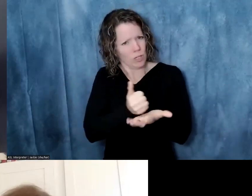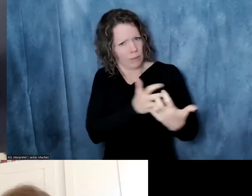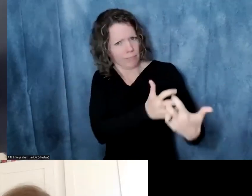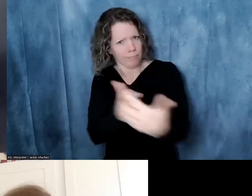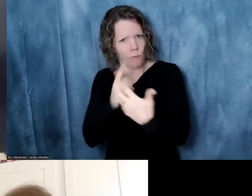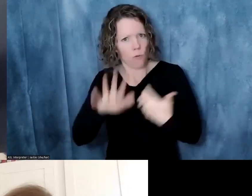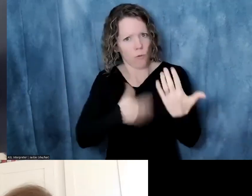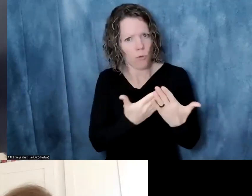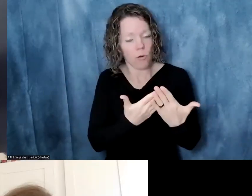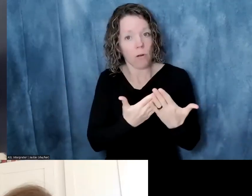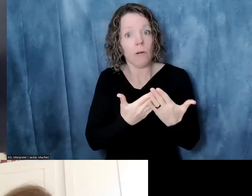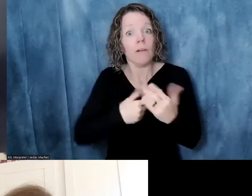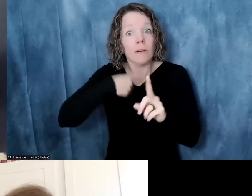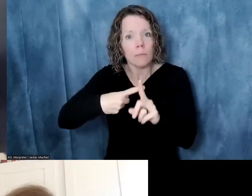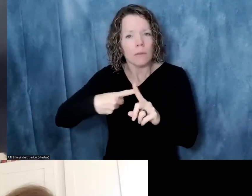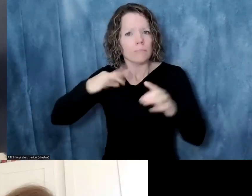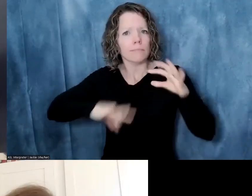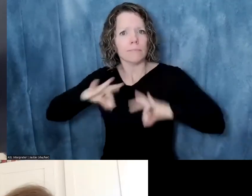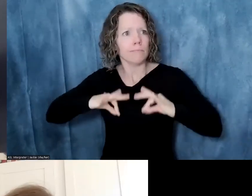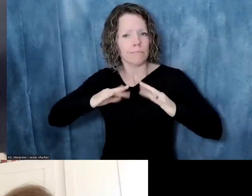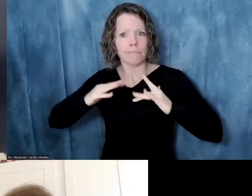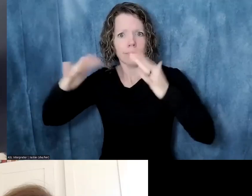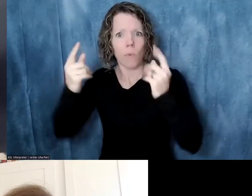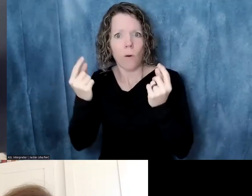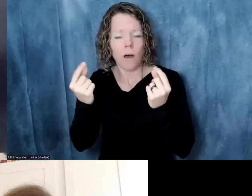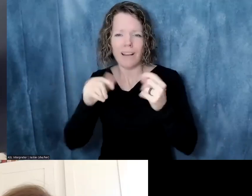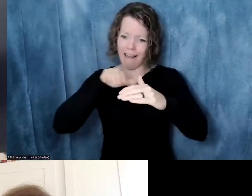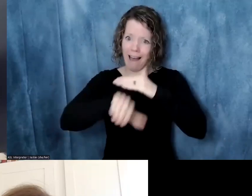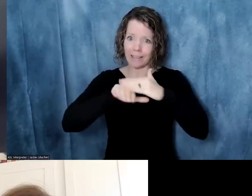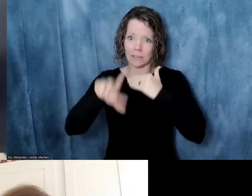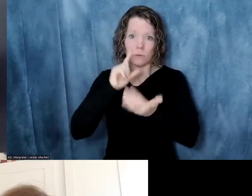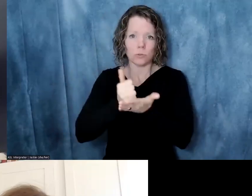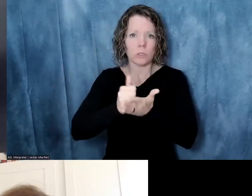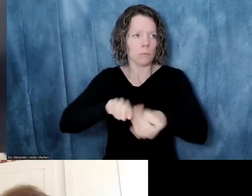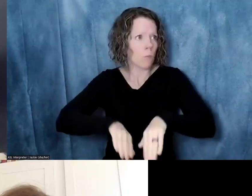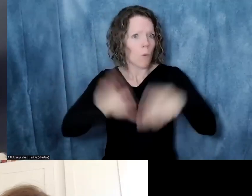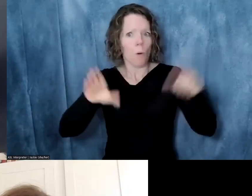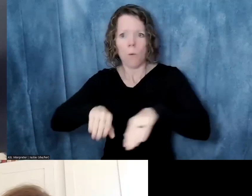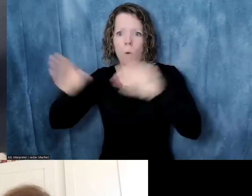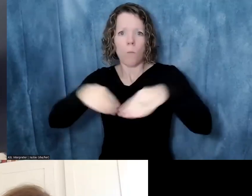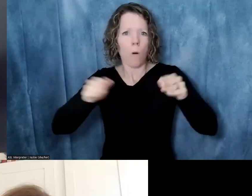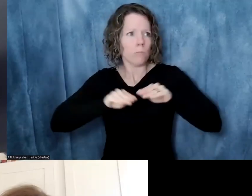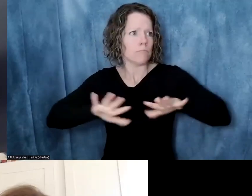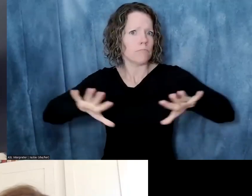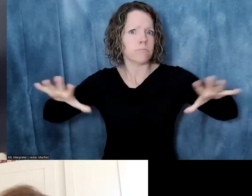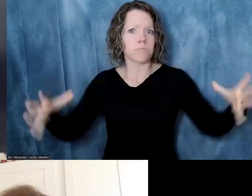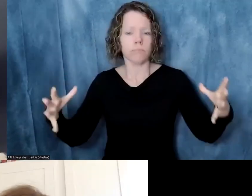access to treatment and decreased use of emergency psychiatric emergency rooms through innovations